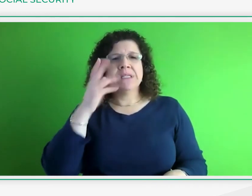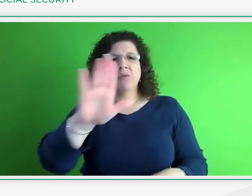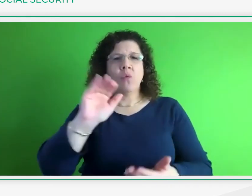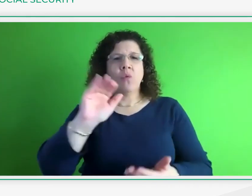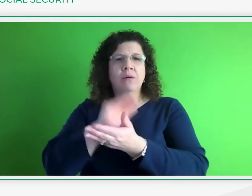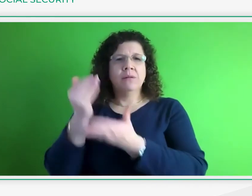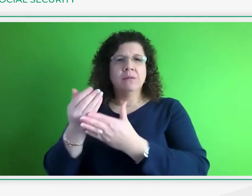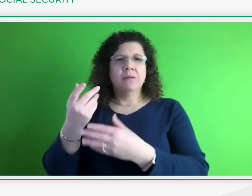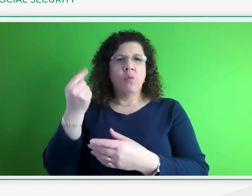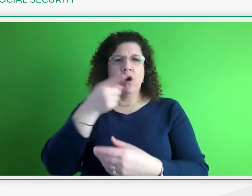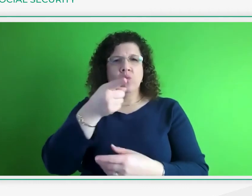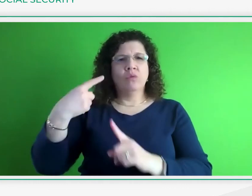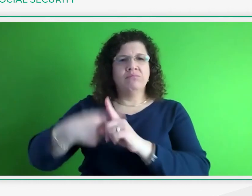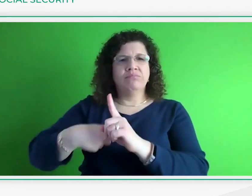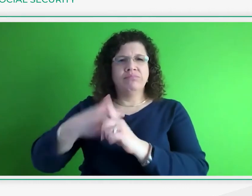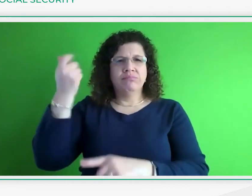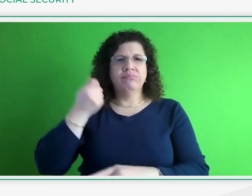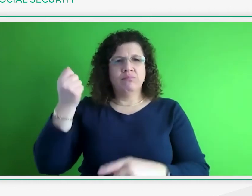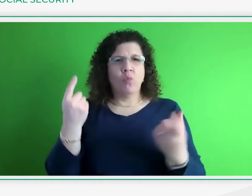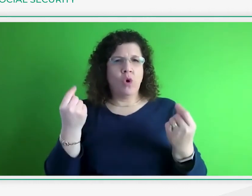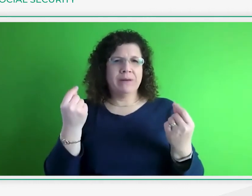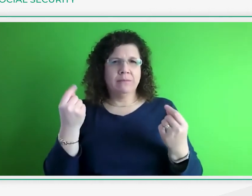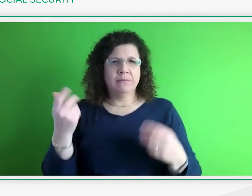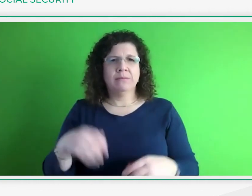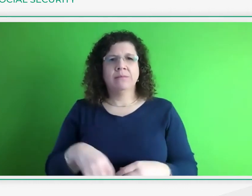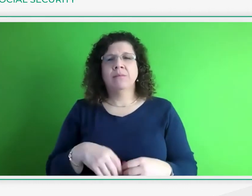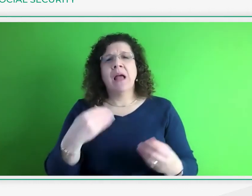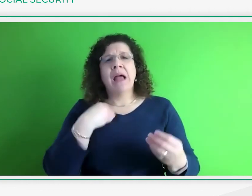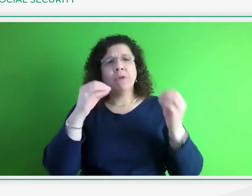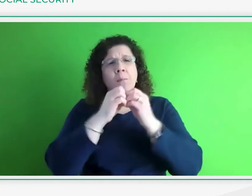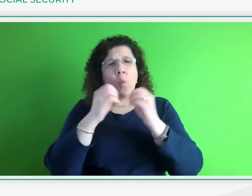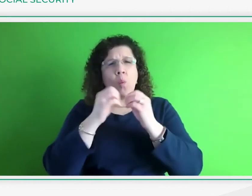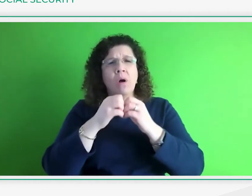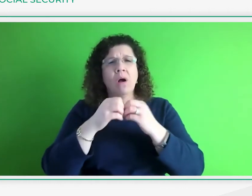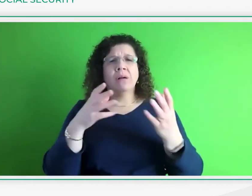If you've already claimed, then you'll actually see what your monthly benefits are currently.